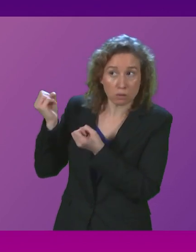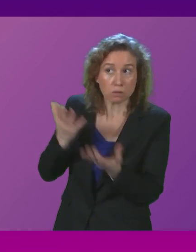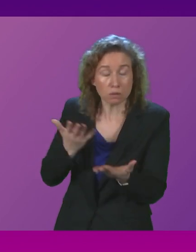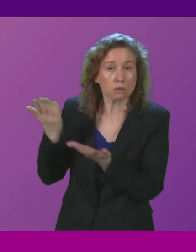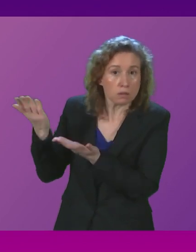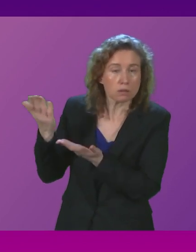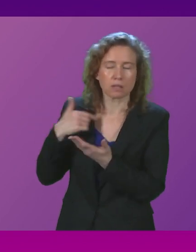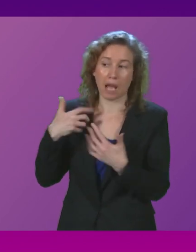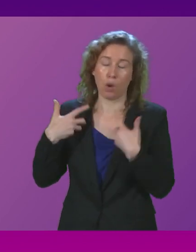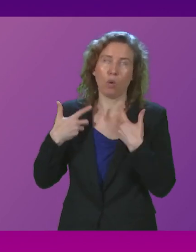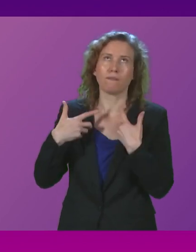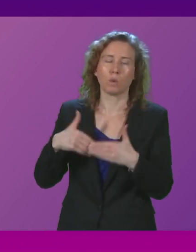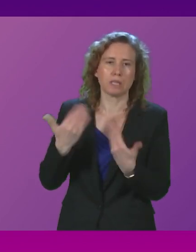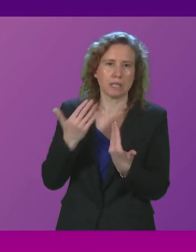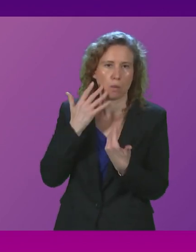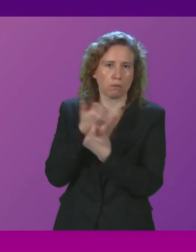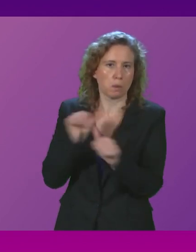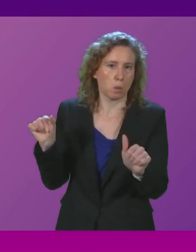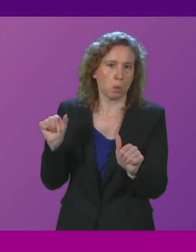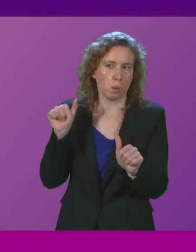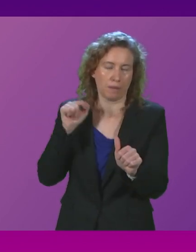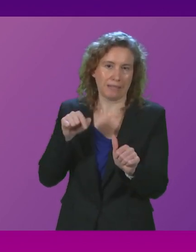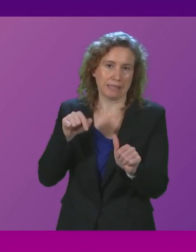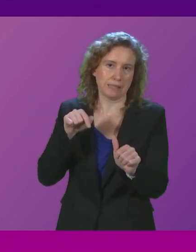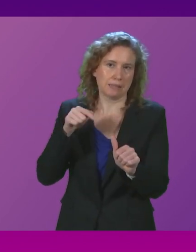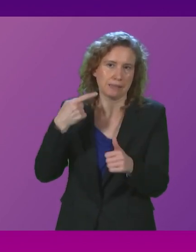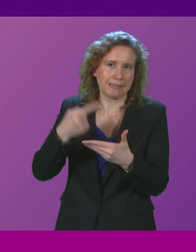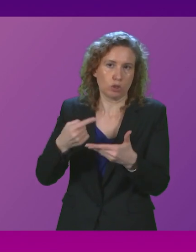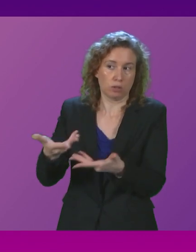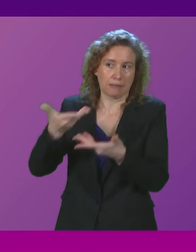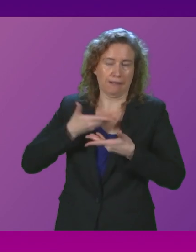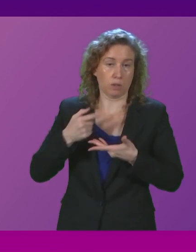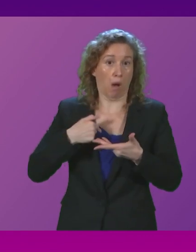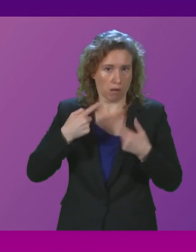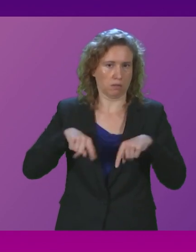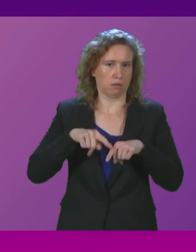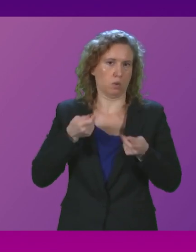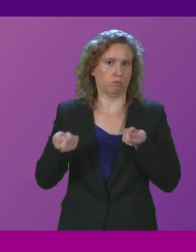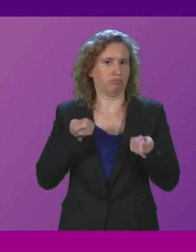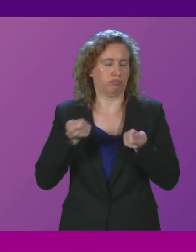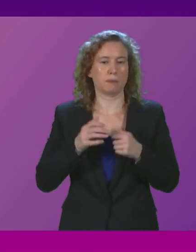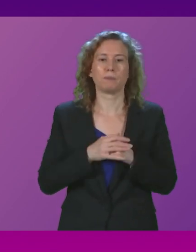I look forward to the day when such decisions lie in this Parliament’s powers.